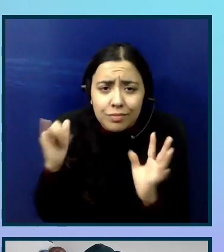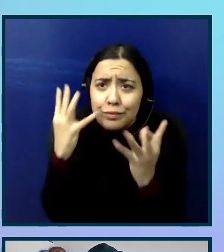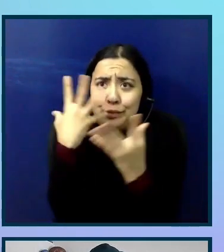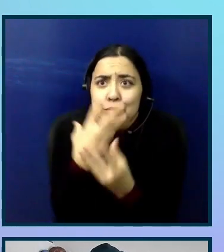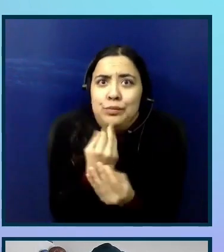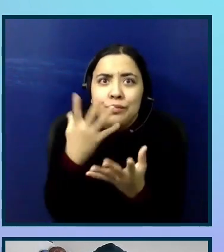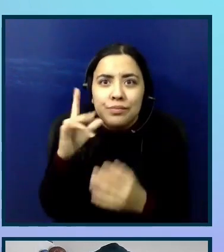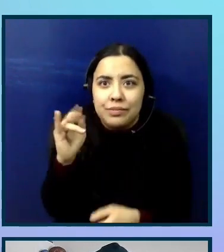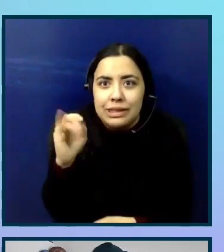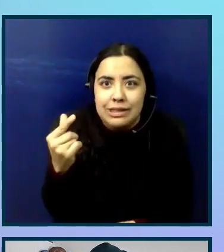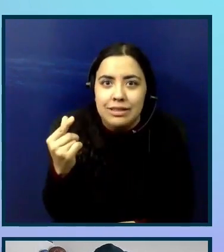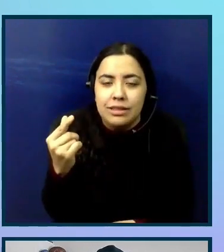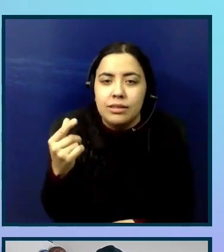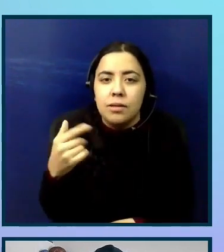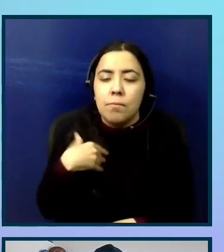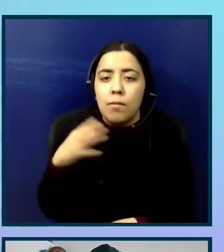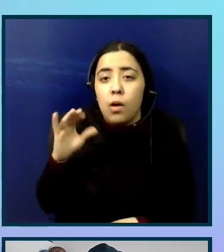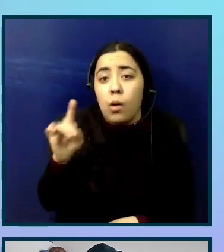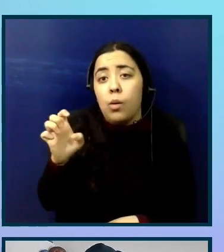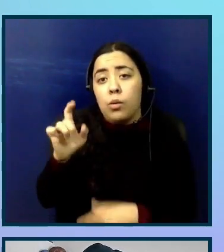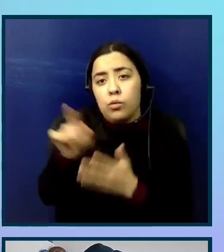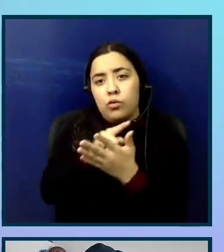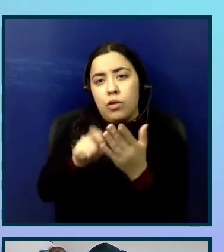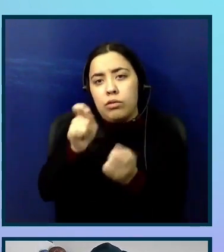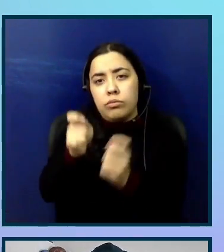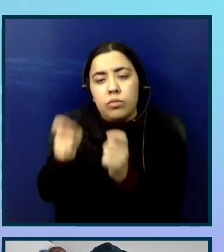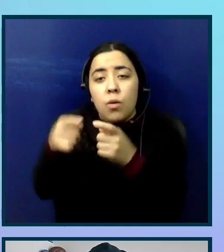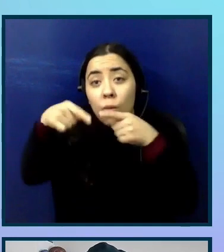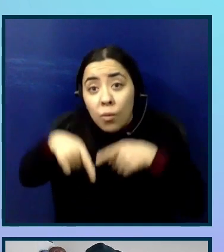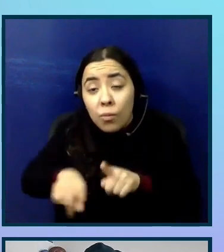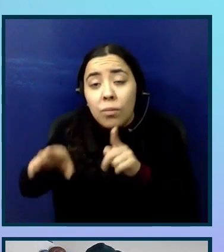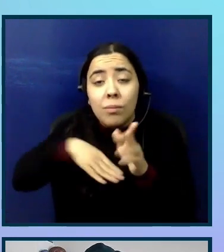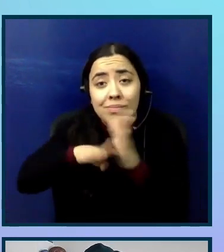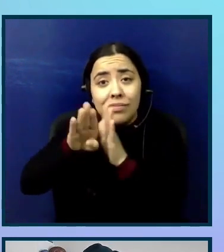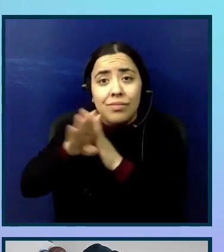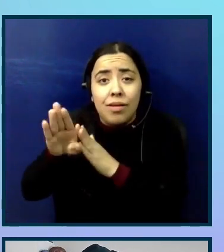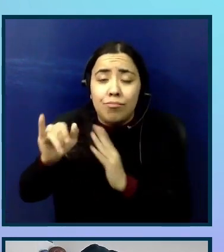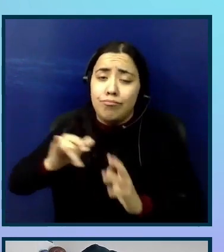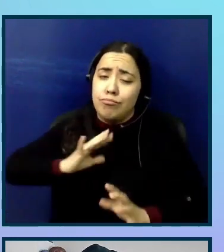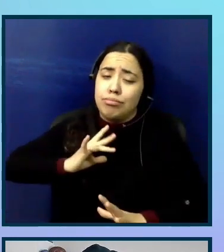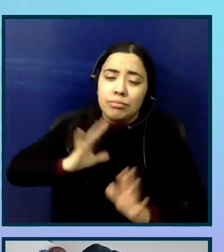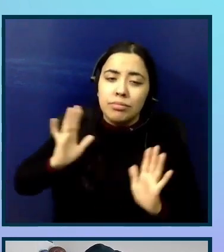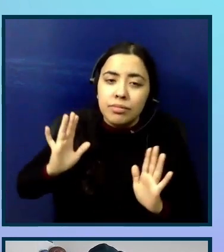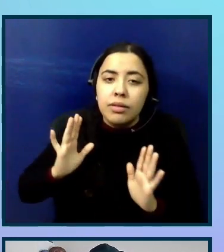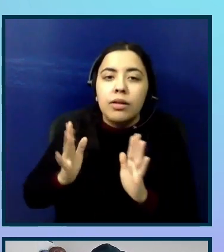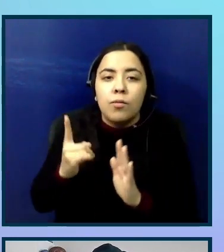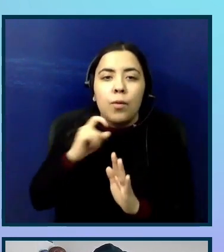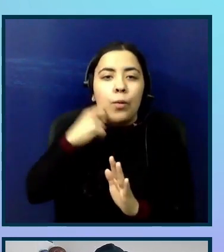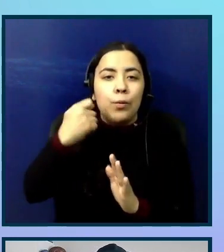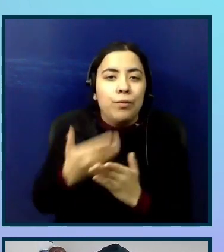I can get code corrections as I'm developing. It's actually super dope. It's one of the cooler things to use.